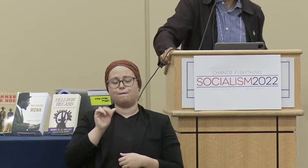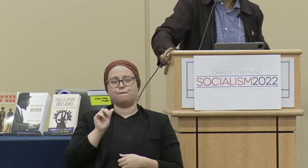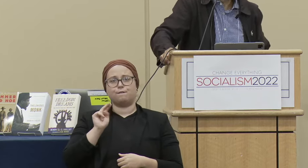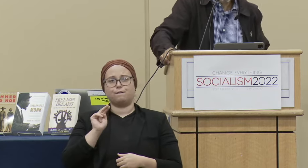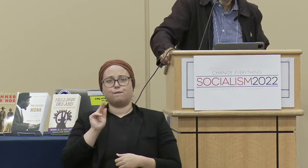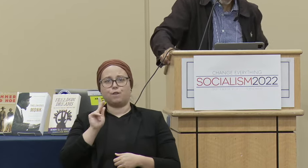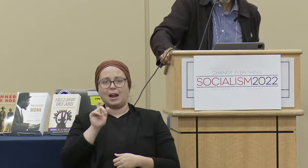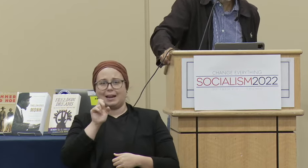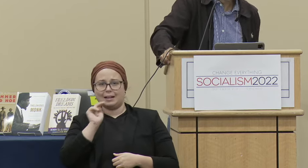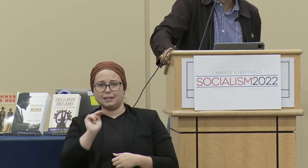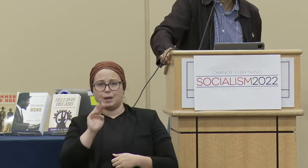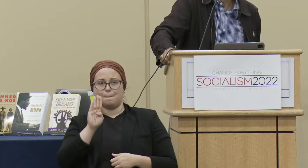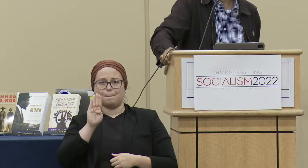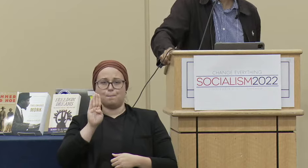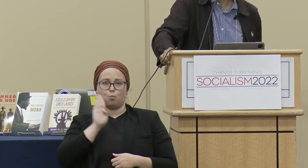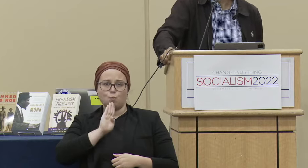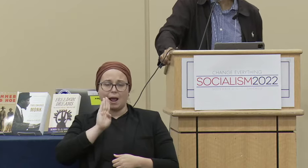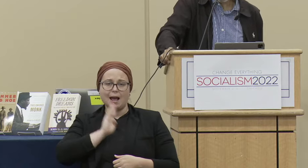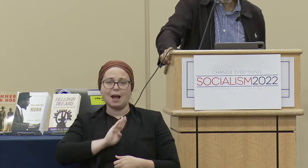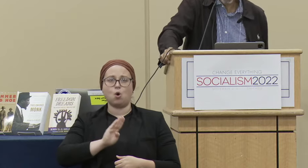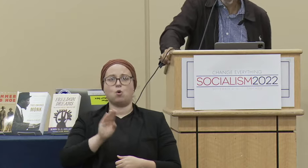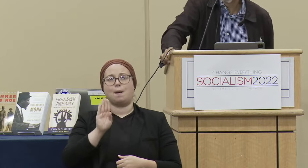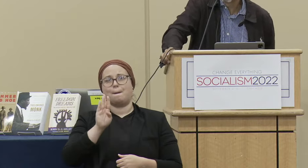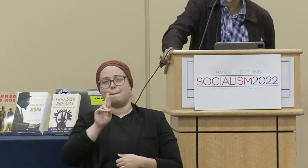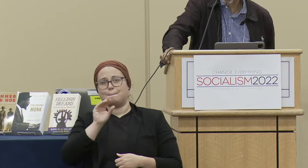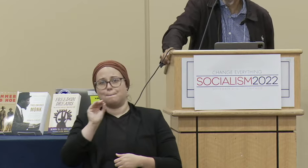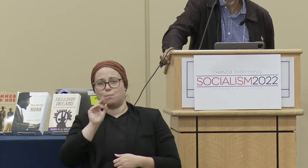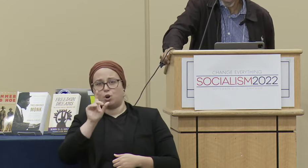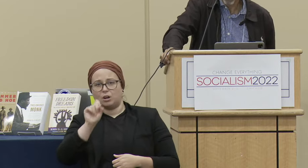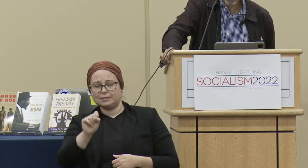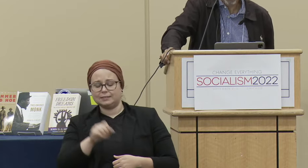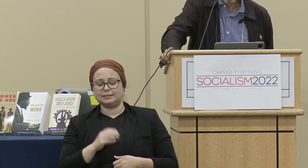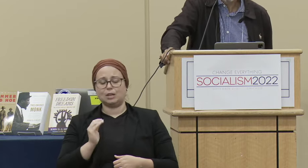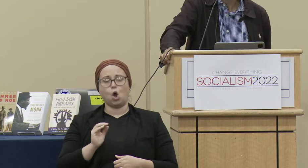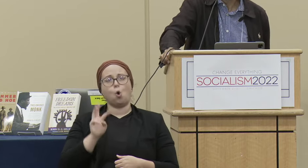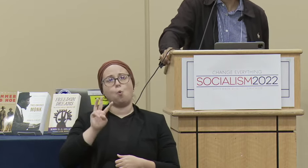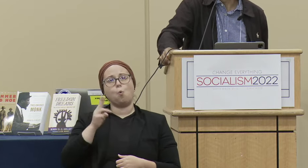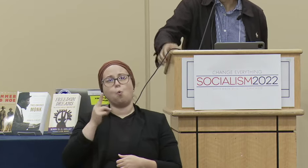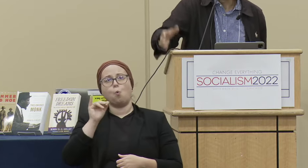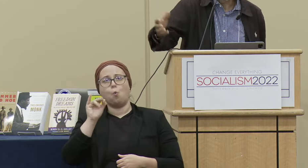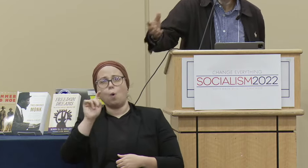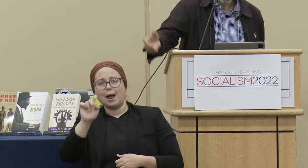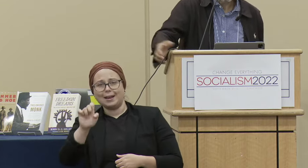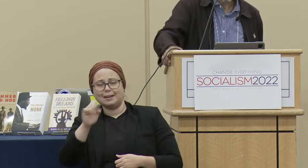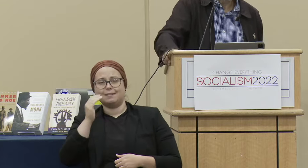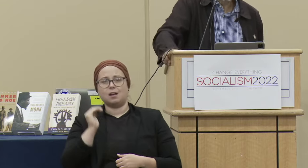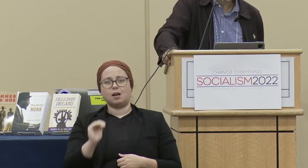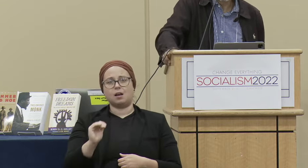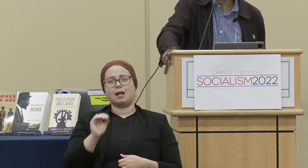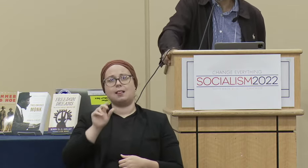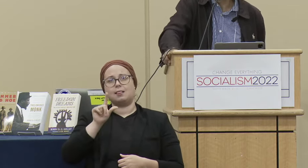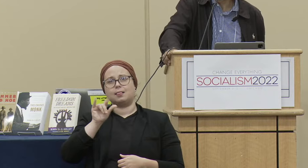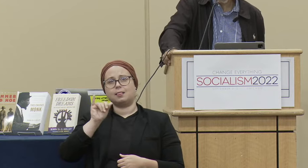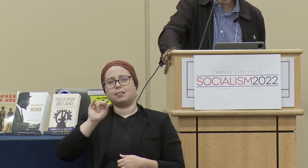Brown, Richard Wright , Gwendolyn Brooks , Charles